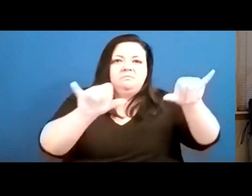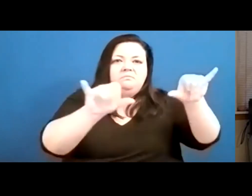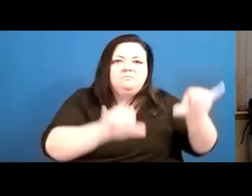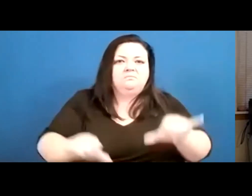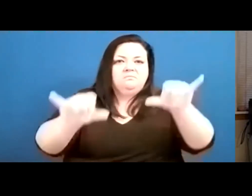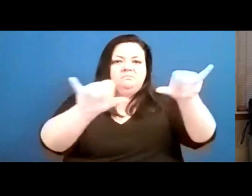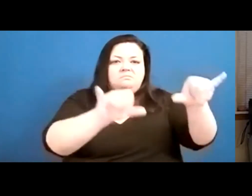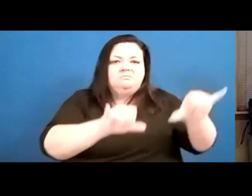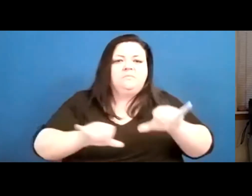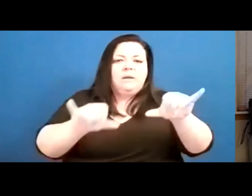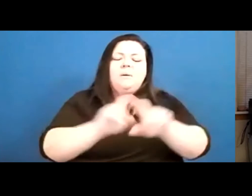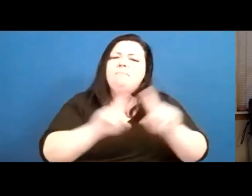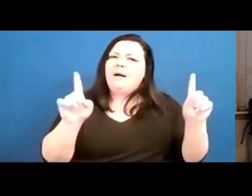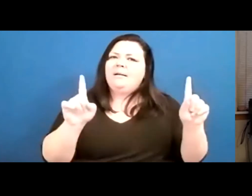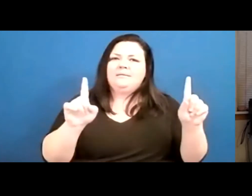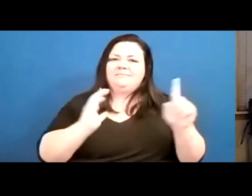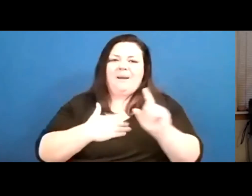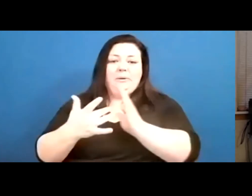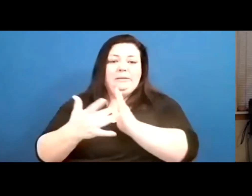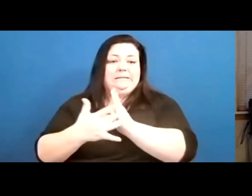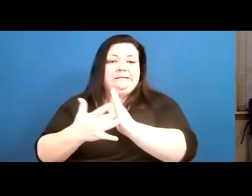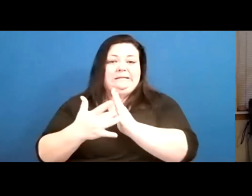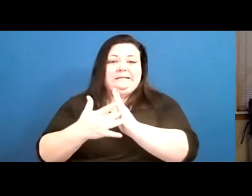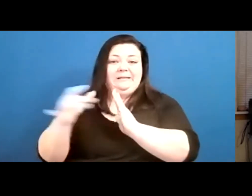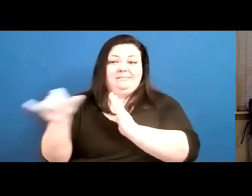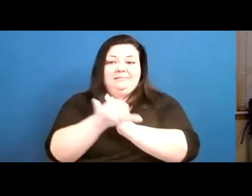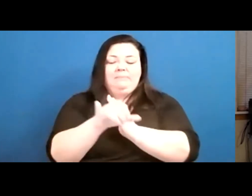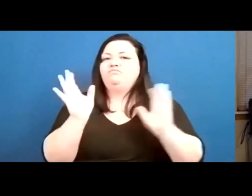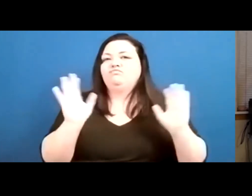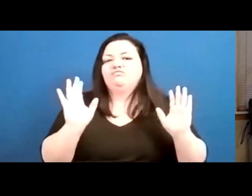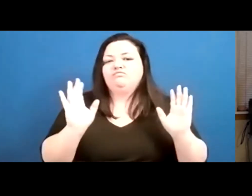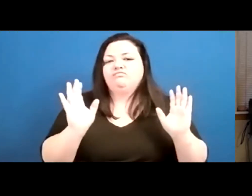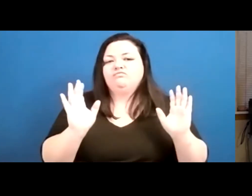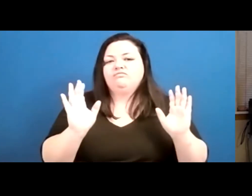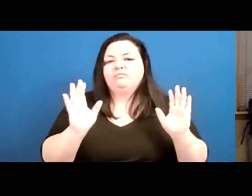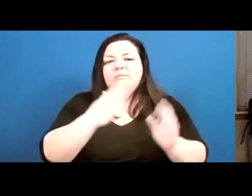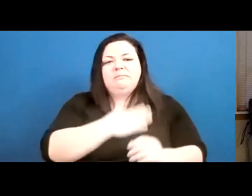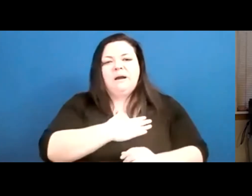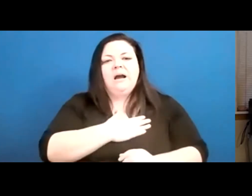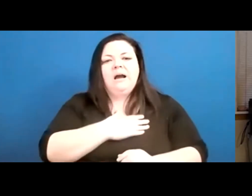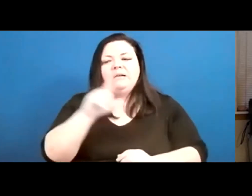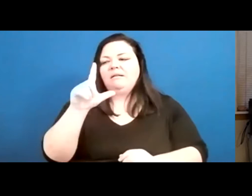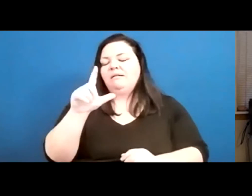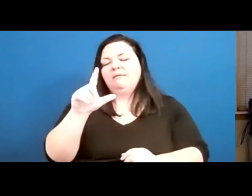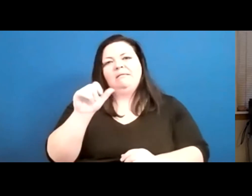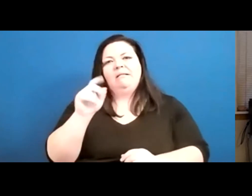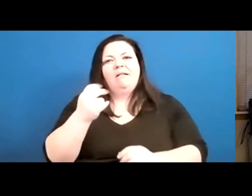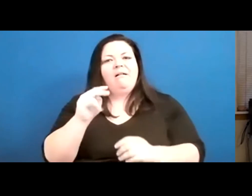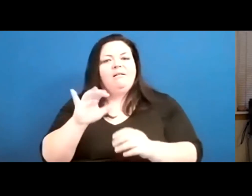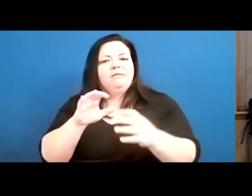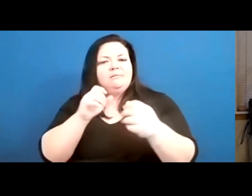But our tech doesn’t extend/ that far. My laconic love, I want to touch//